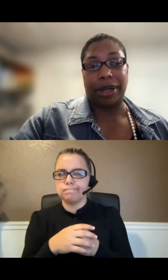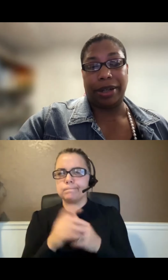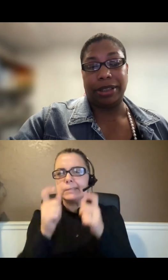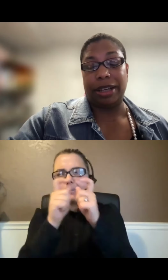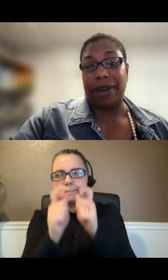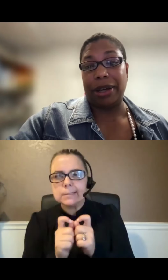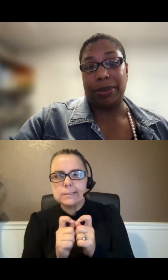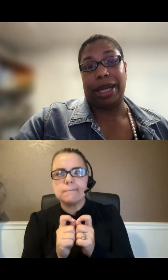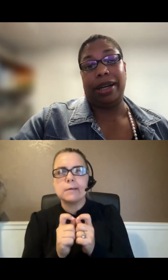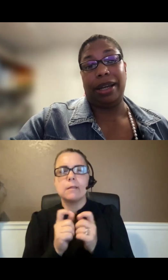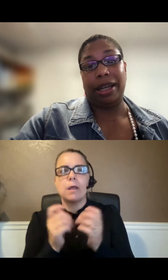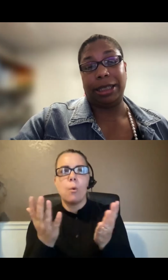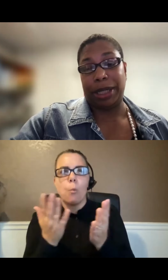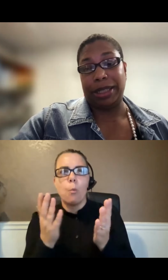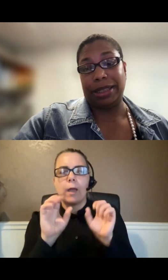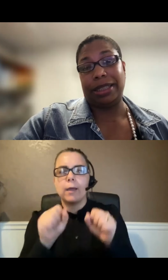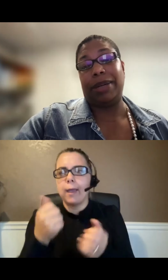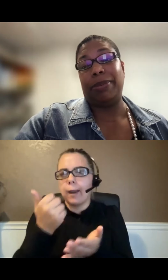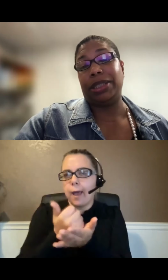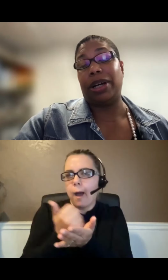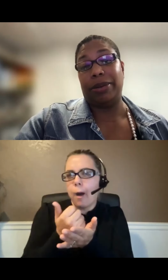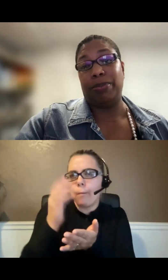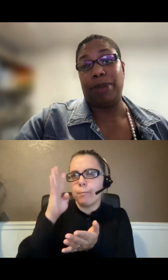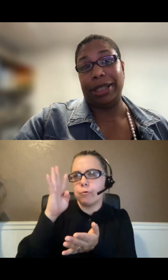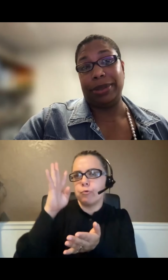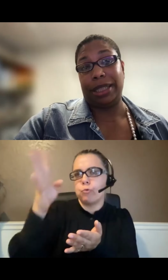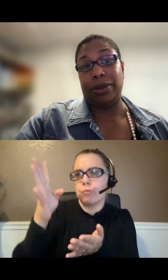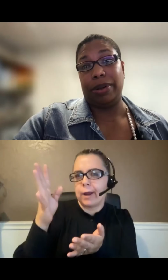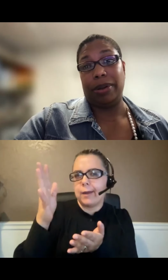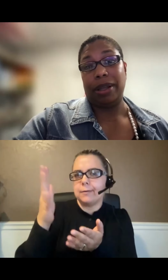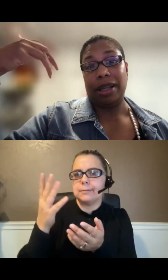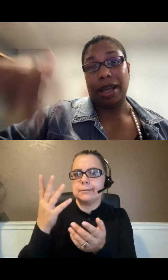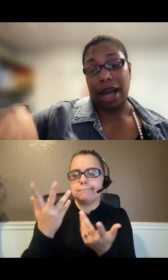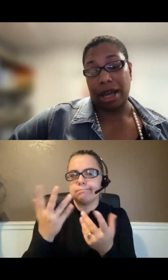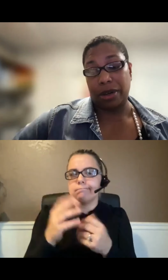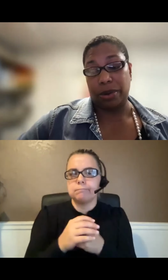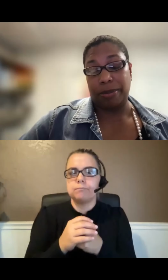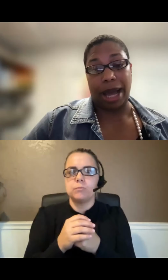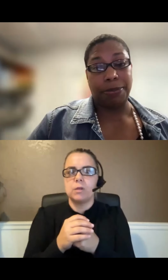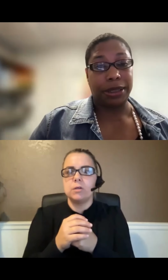creators evaluate experiences and we started by using Google Maps.